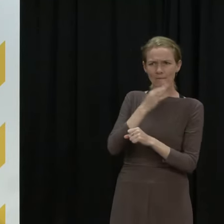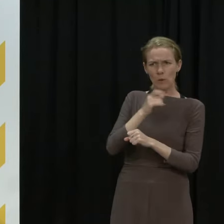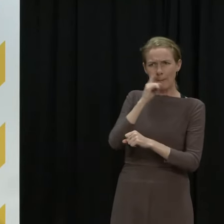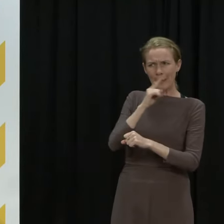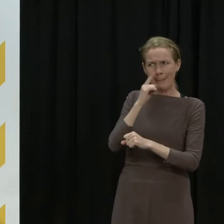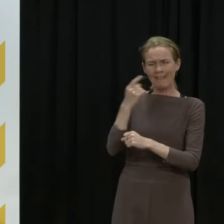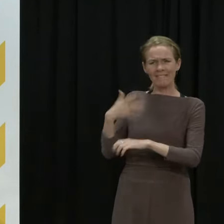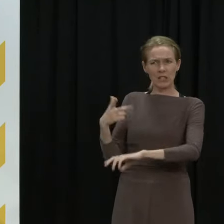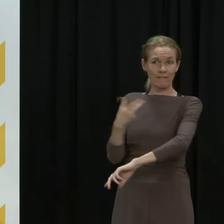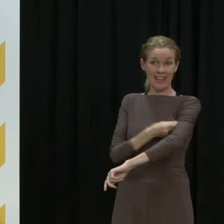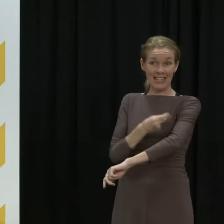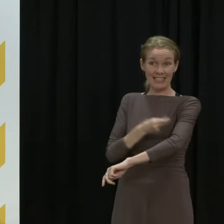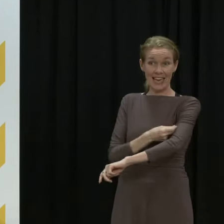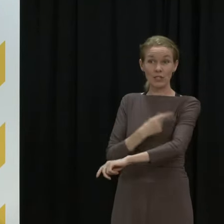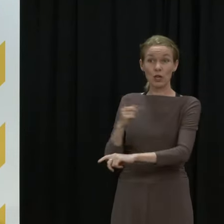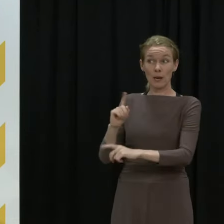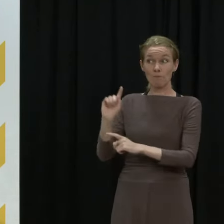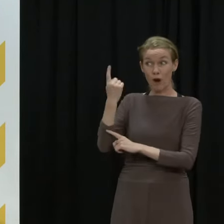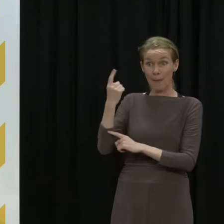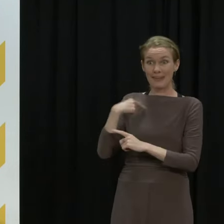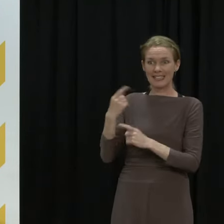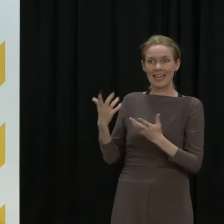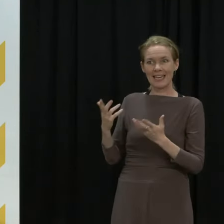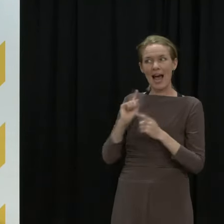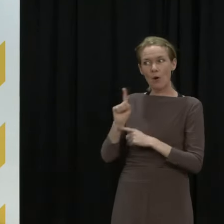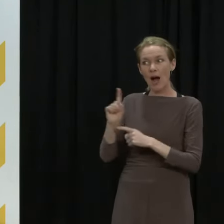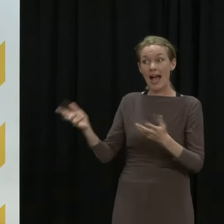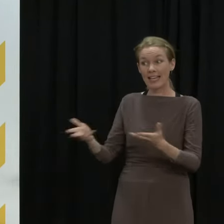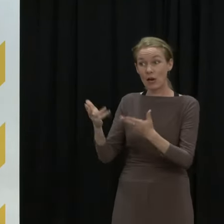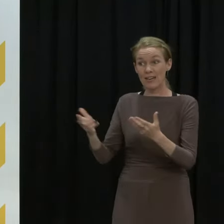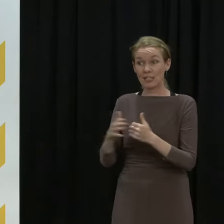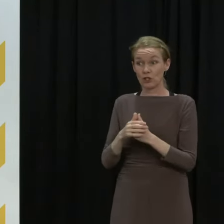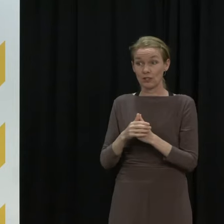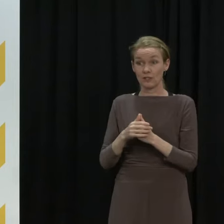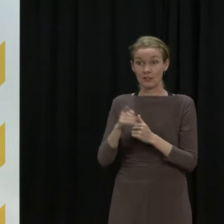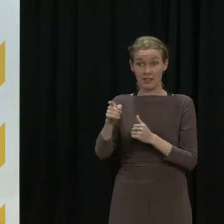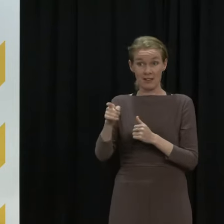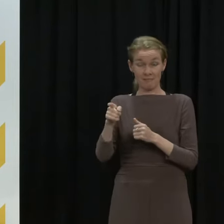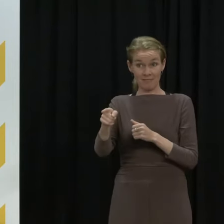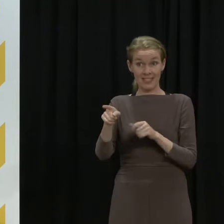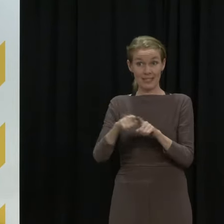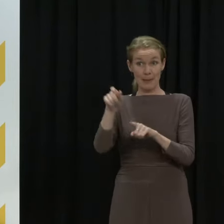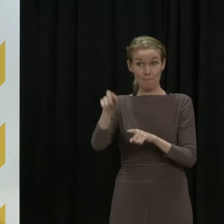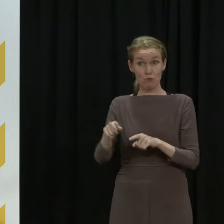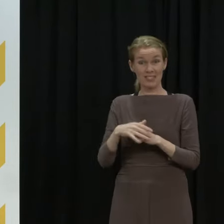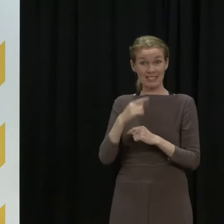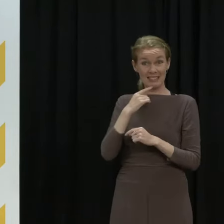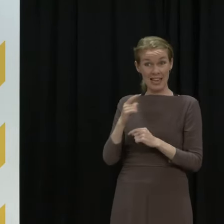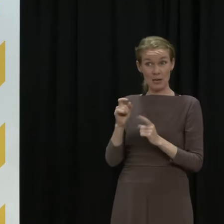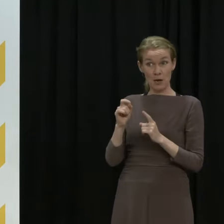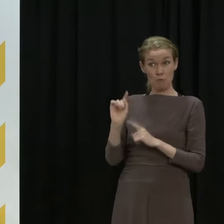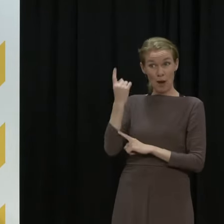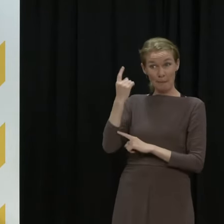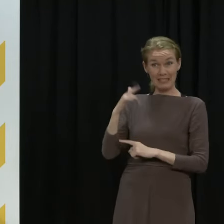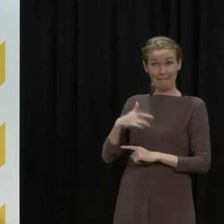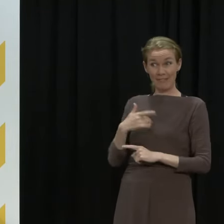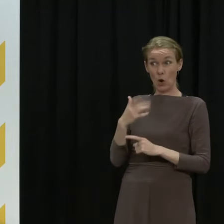the regions helping with vaccinations, helping to get the vaccination rate up there. It is a part of the country where we need to do better so she is doing some activity up there.